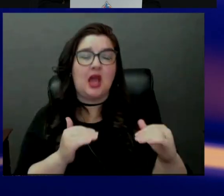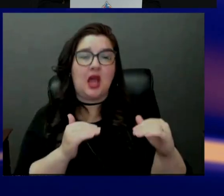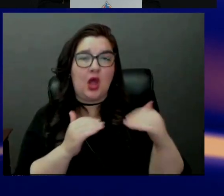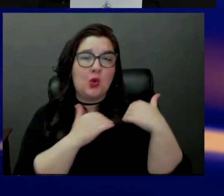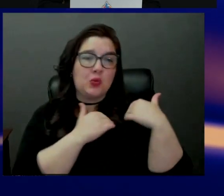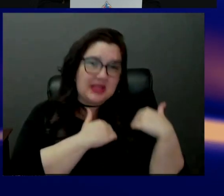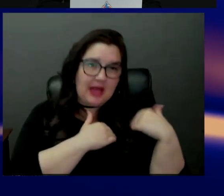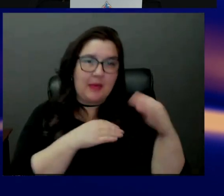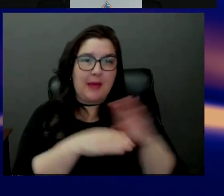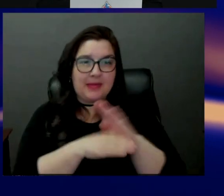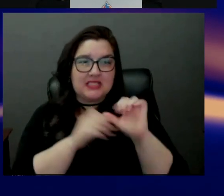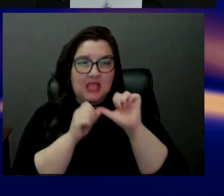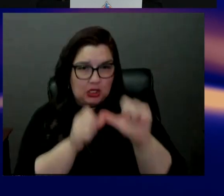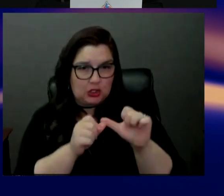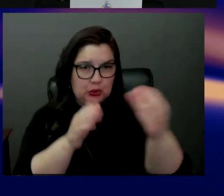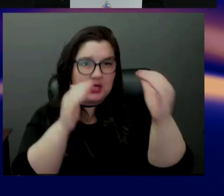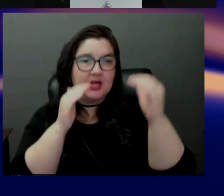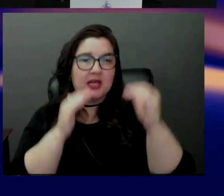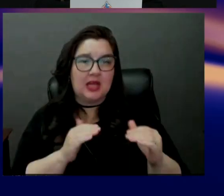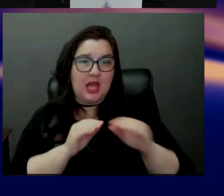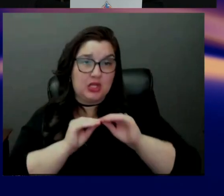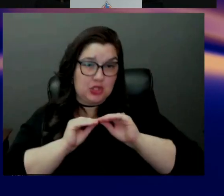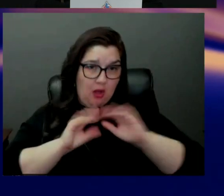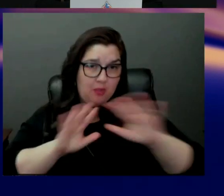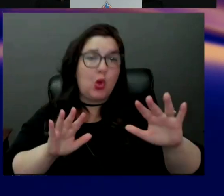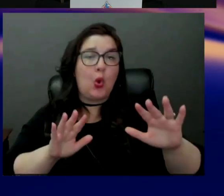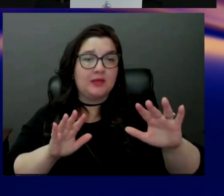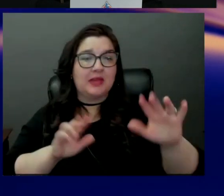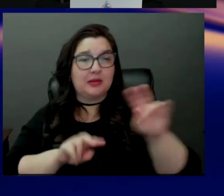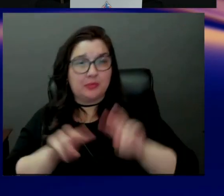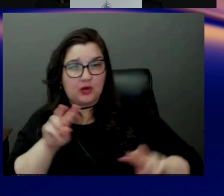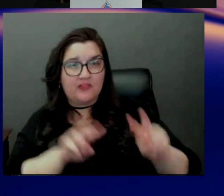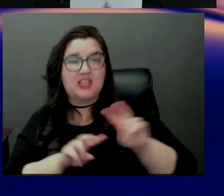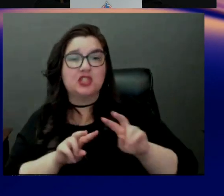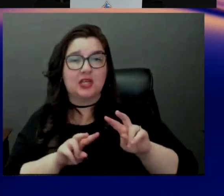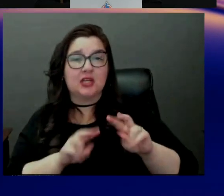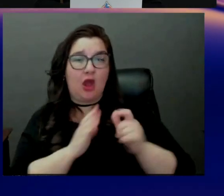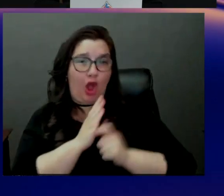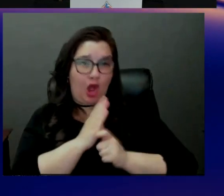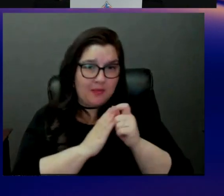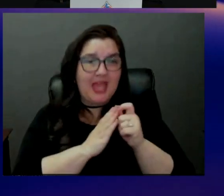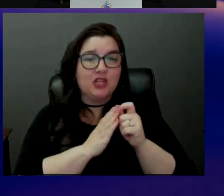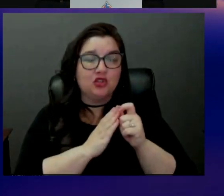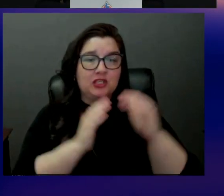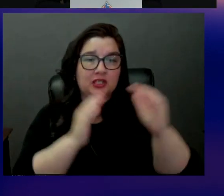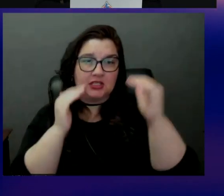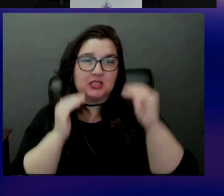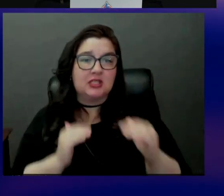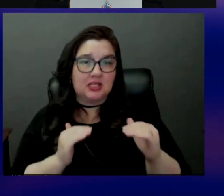Domain three, deployment, provisioning, and automation. Domain four, security and compliance.